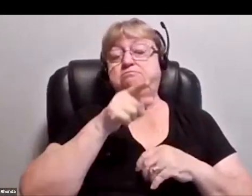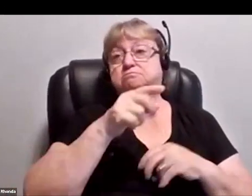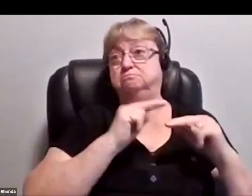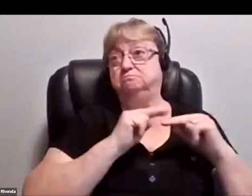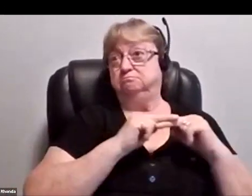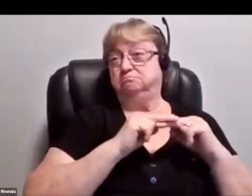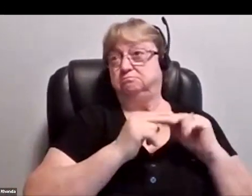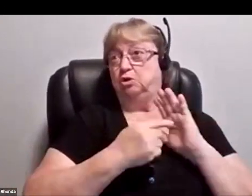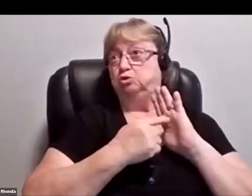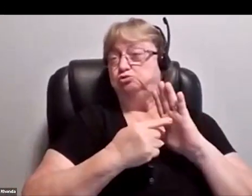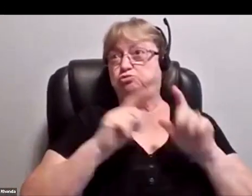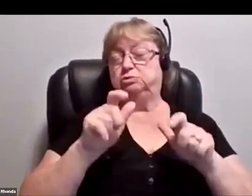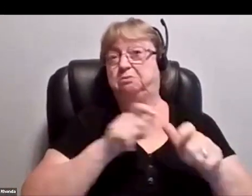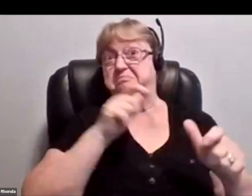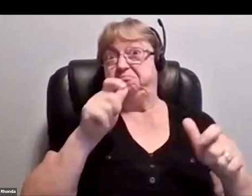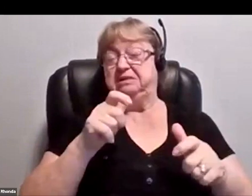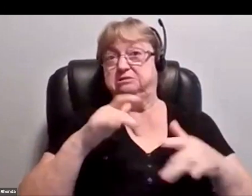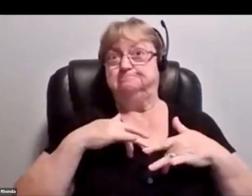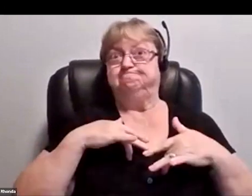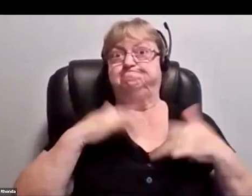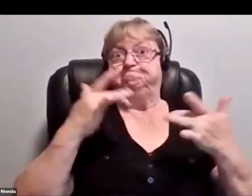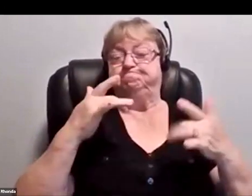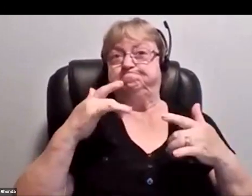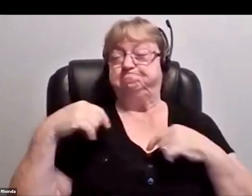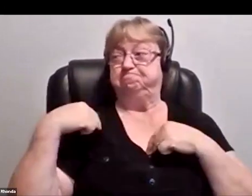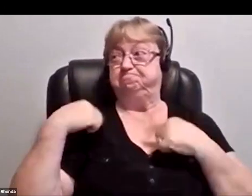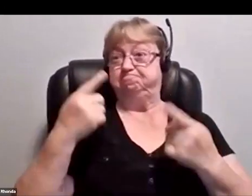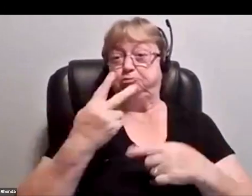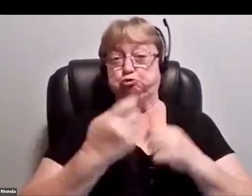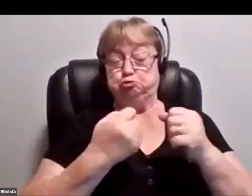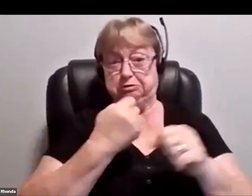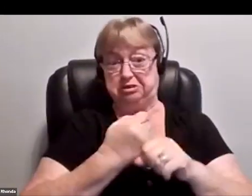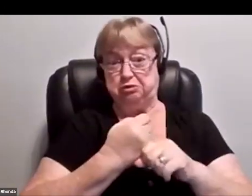we've made in science in the last couple of years and, for centuries,